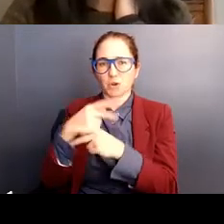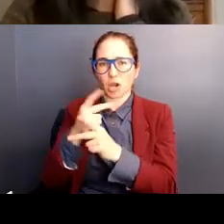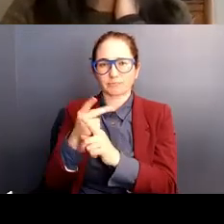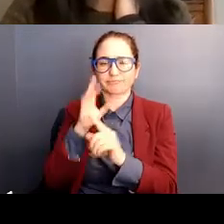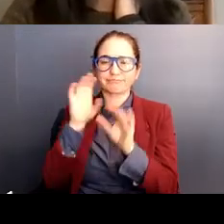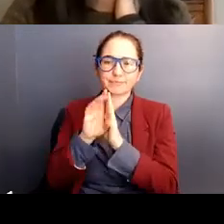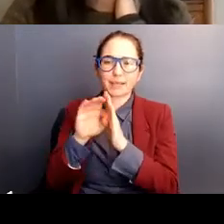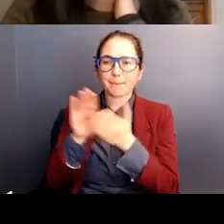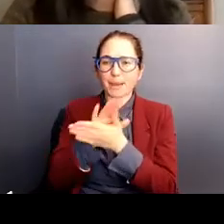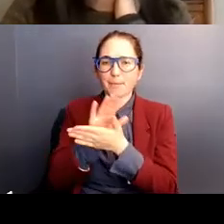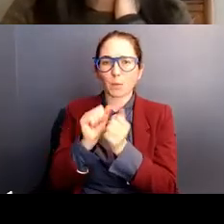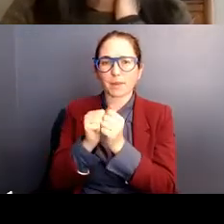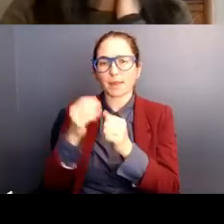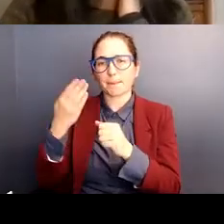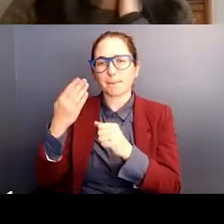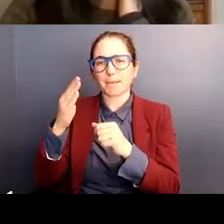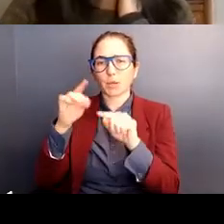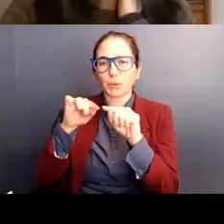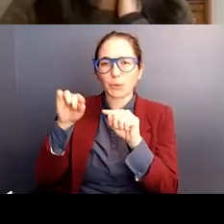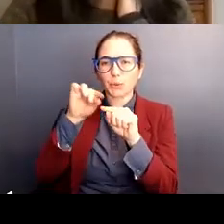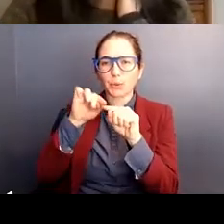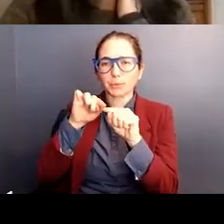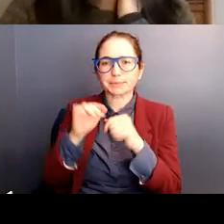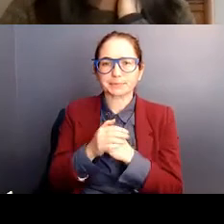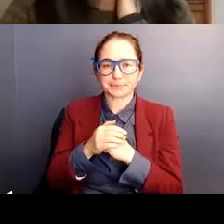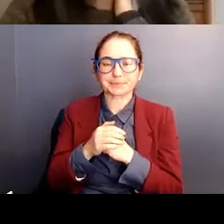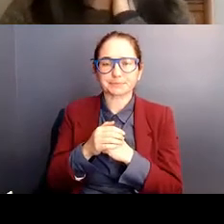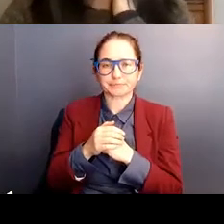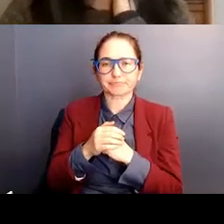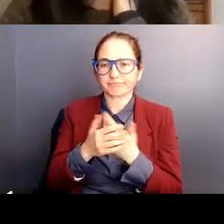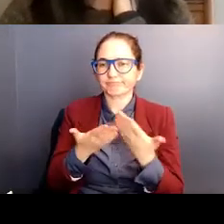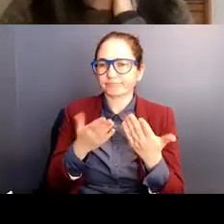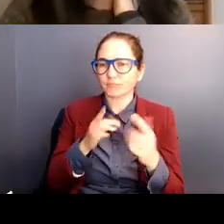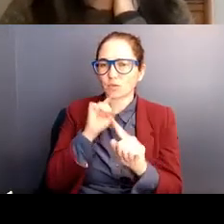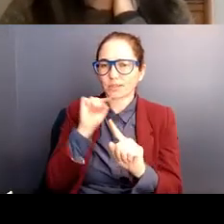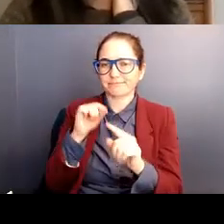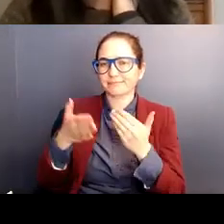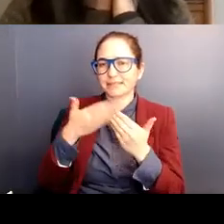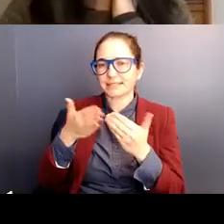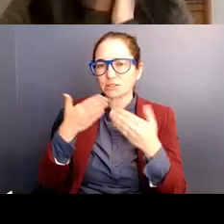with a blue circle over it. So that is a really way that on Microsoft